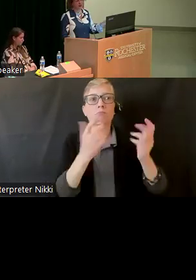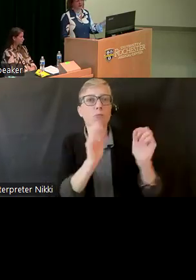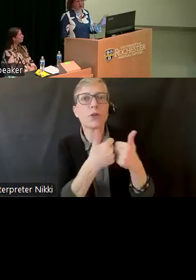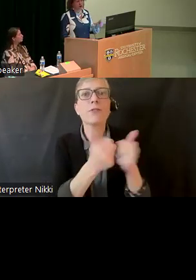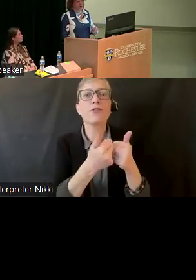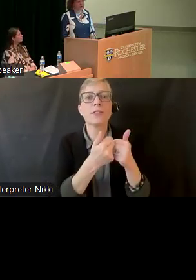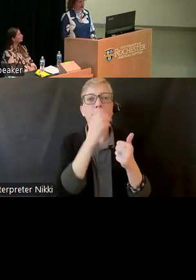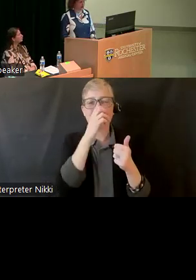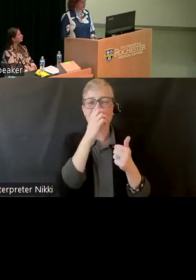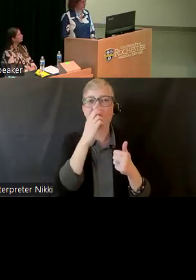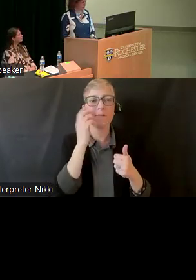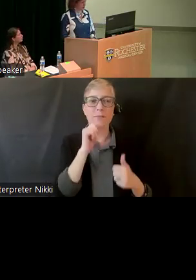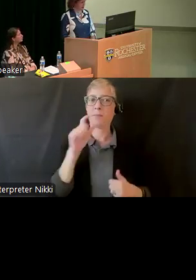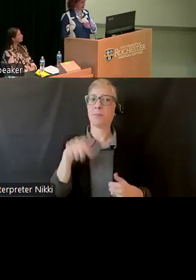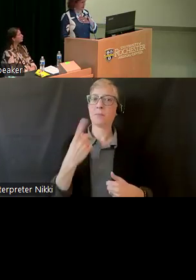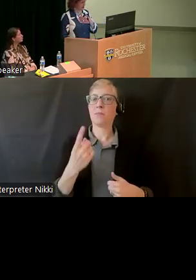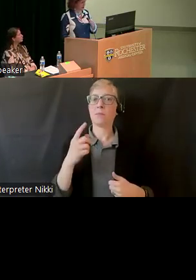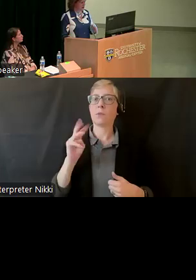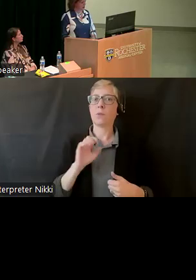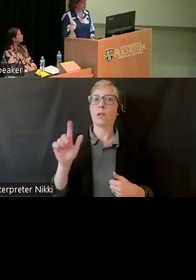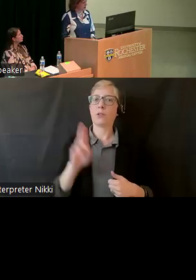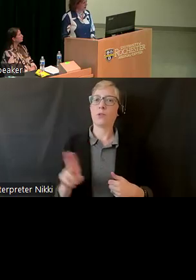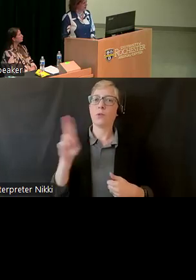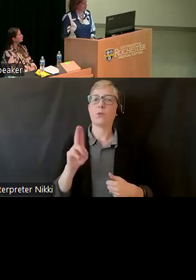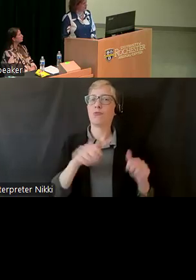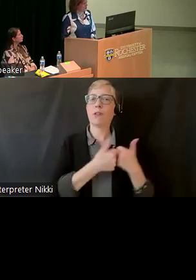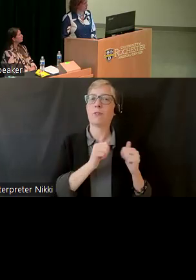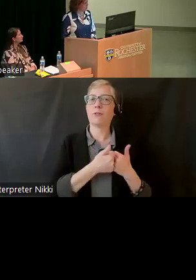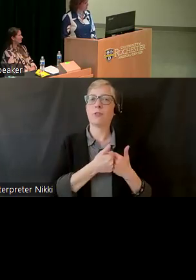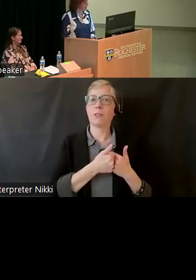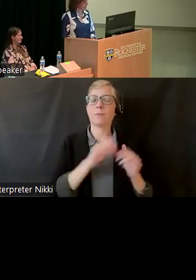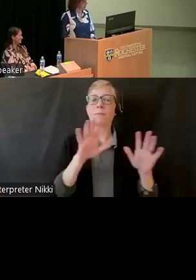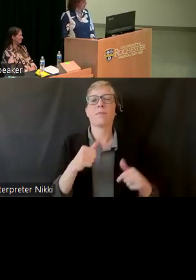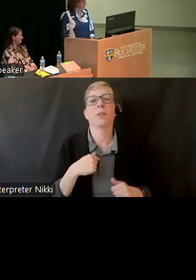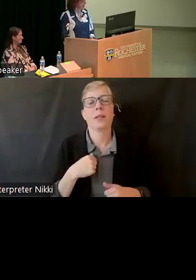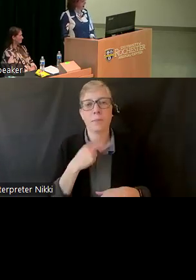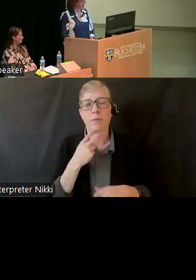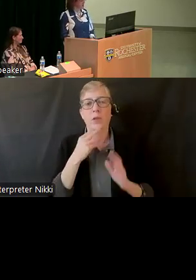just have to be wellu champion challenges all right I'm starting to lose my voice here